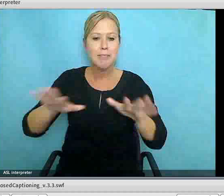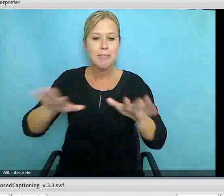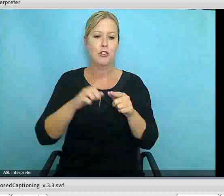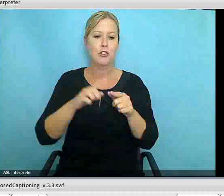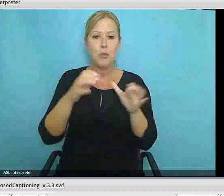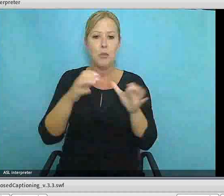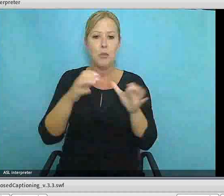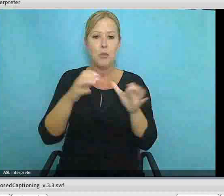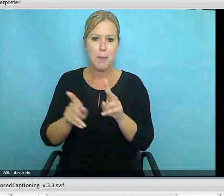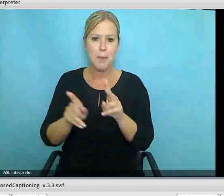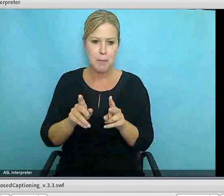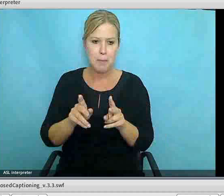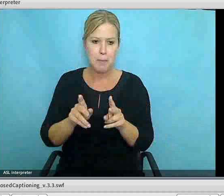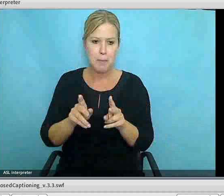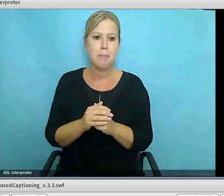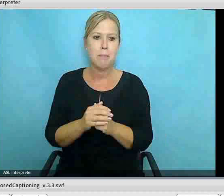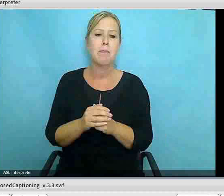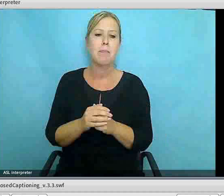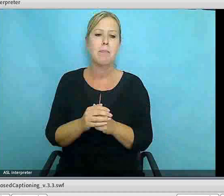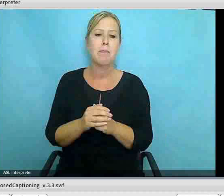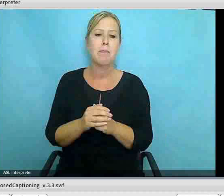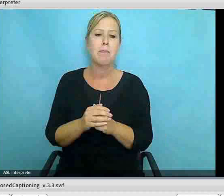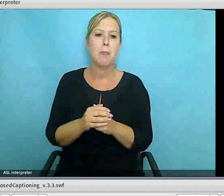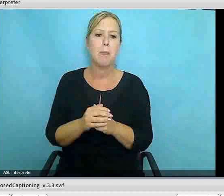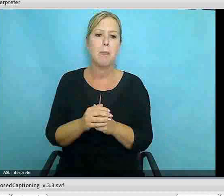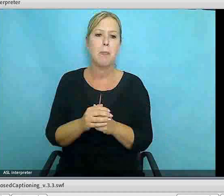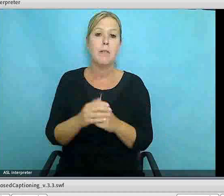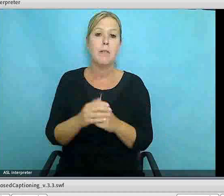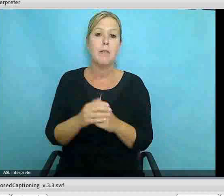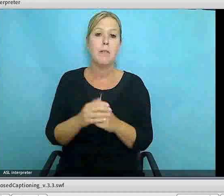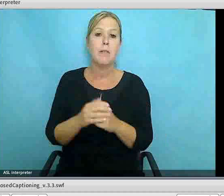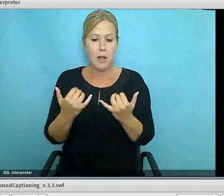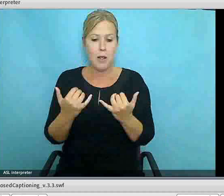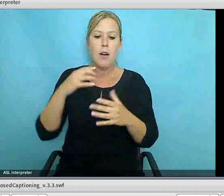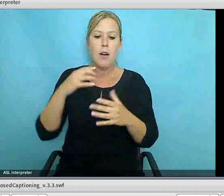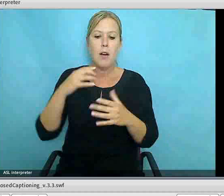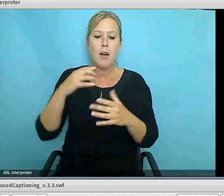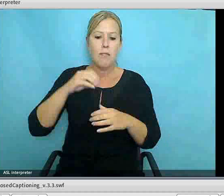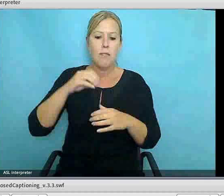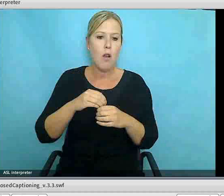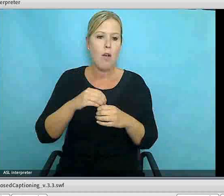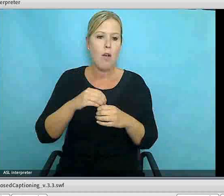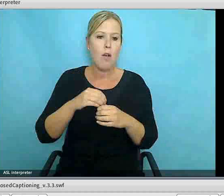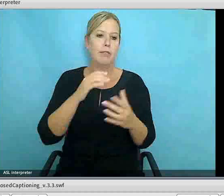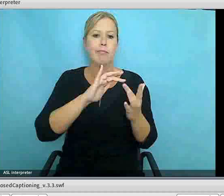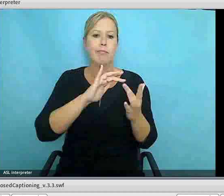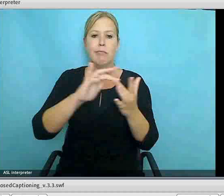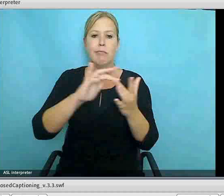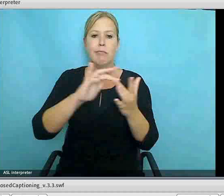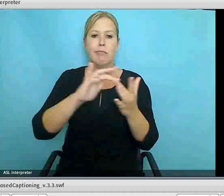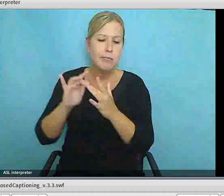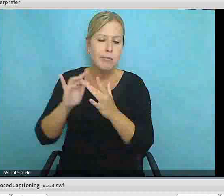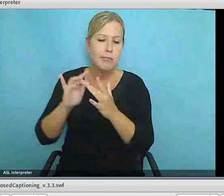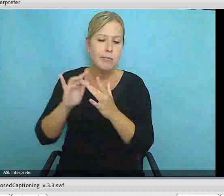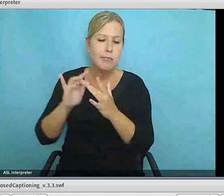We have -- are engaged in many different types of outreach to -- outreach activities to eligible